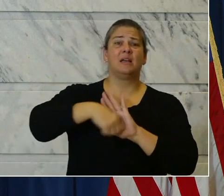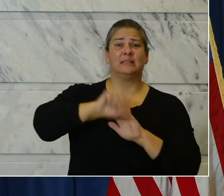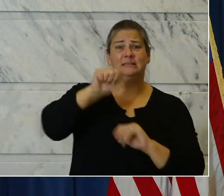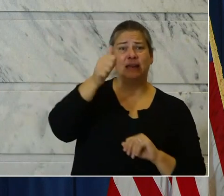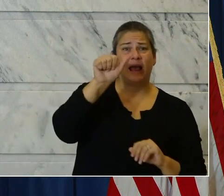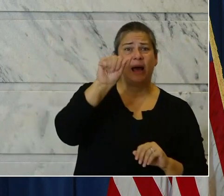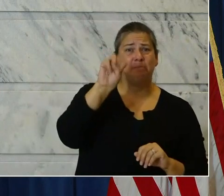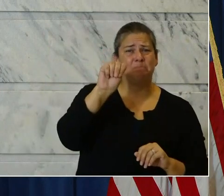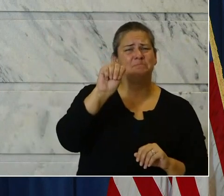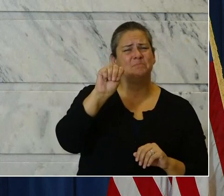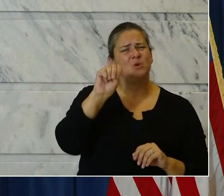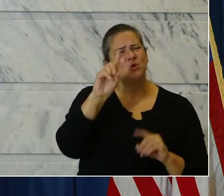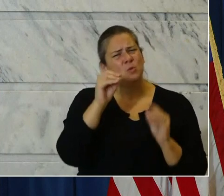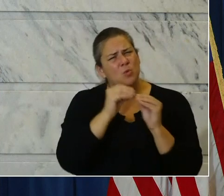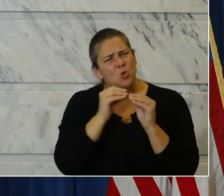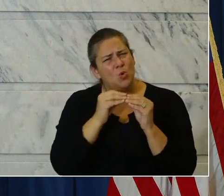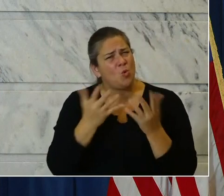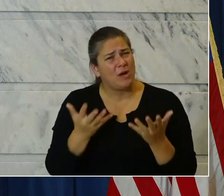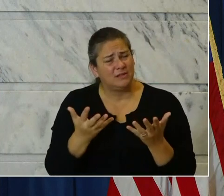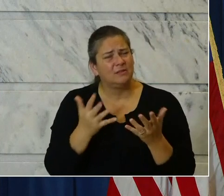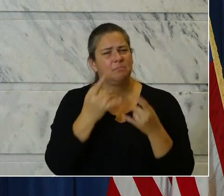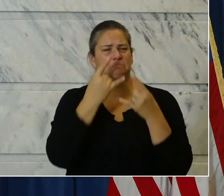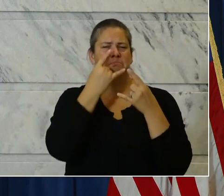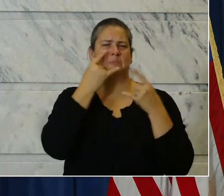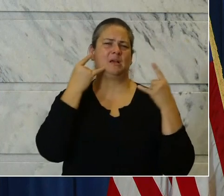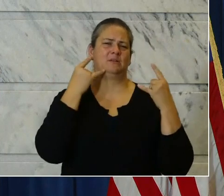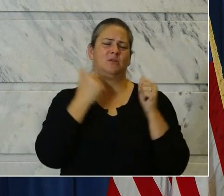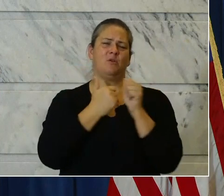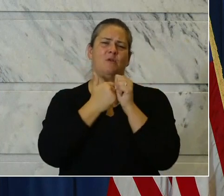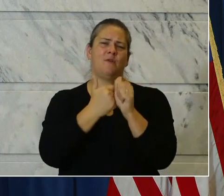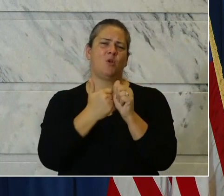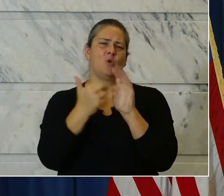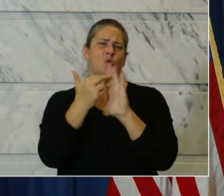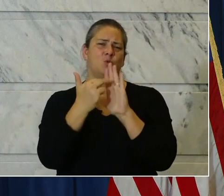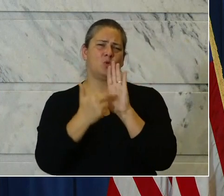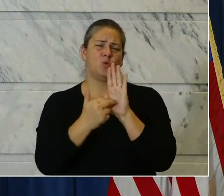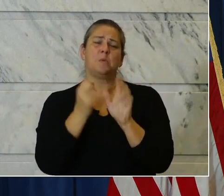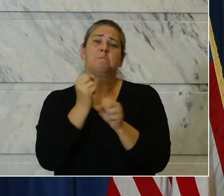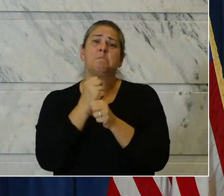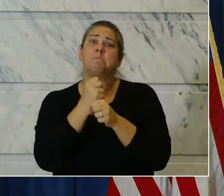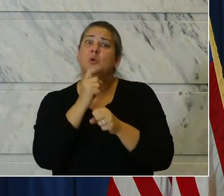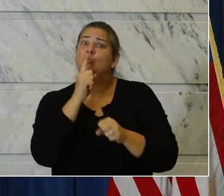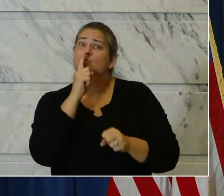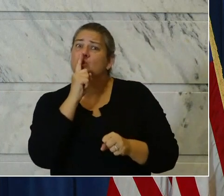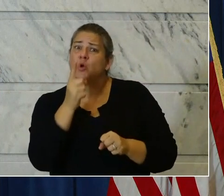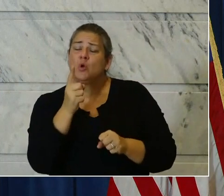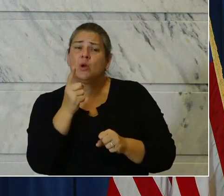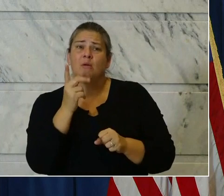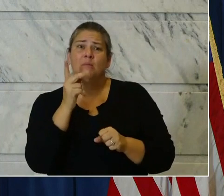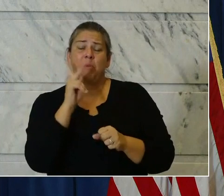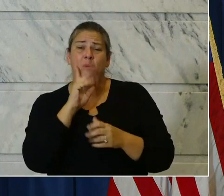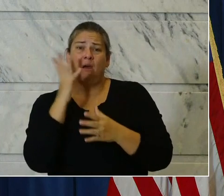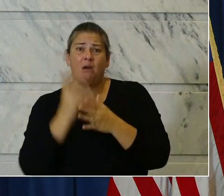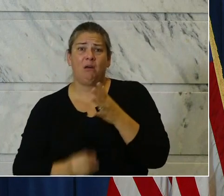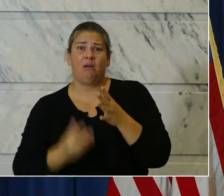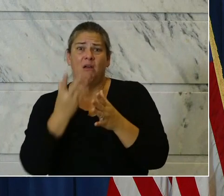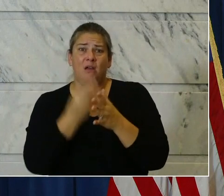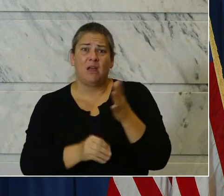LET'S RING OUR BELLS AT TEN AM TO LISTED MORE THAN. THAT'S WHERE THE MASS AND FOLLOW THE